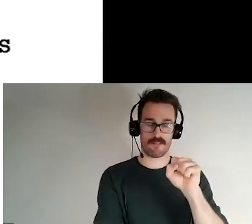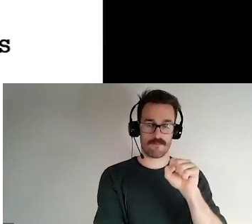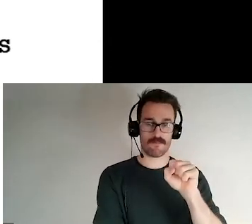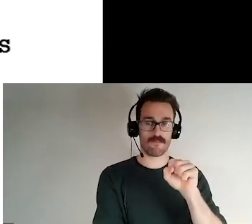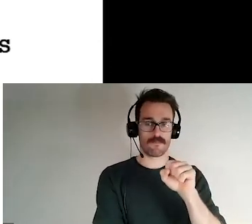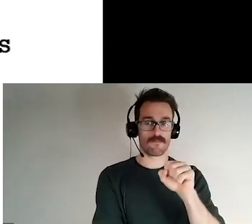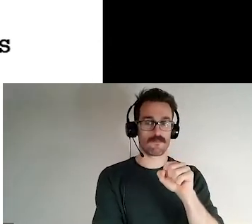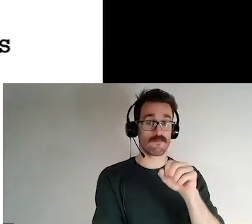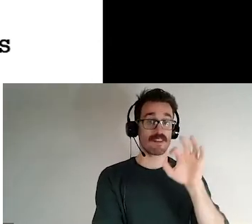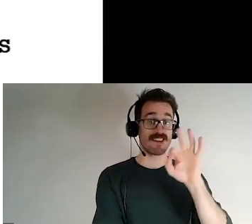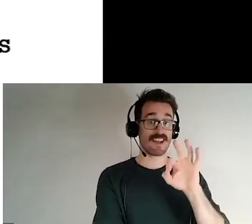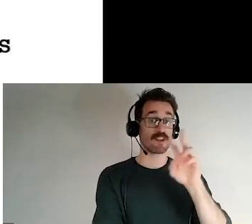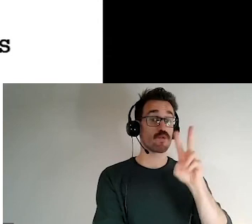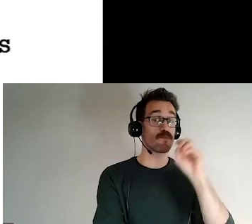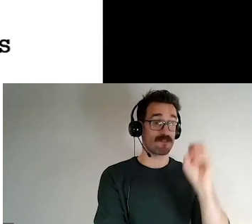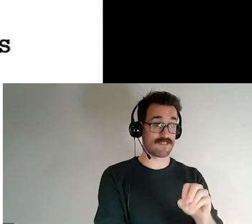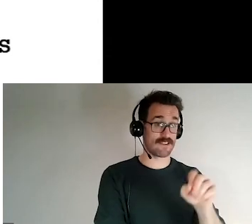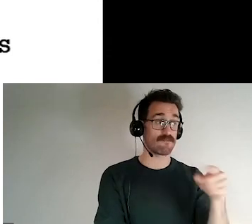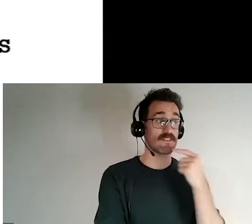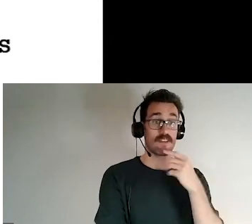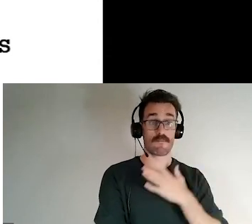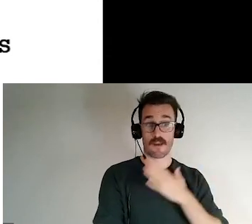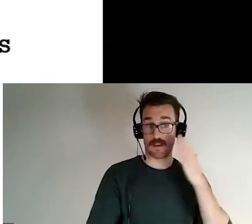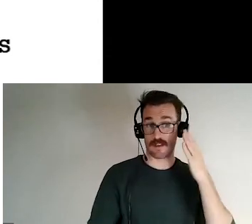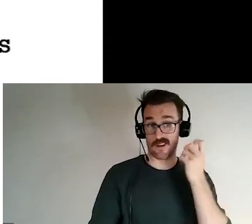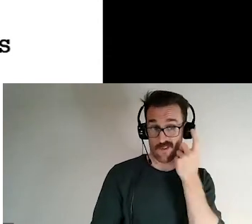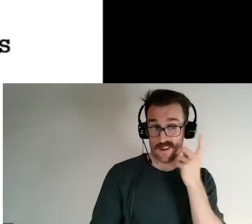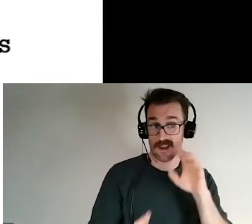increased their understanding of accessibility standards and compliance requirements.